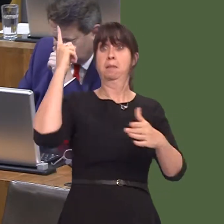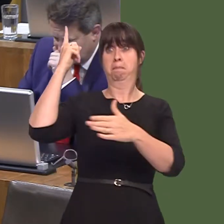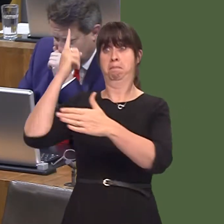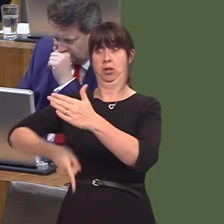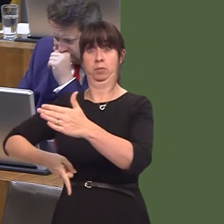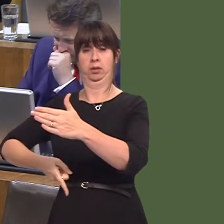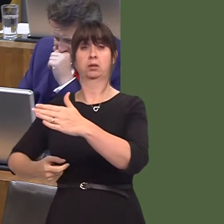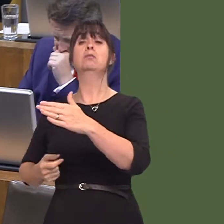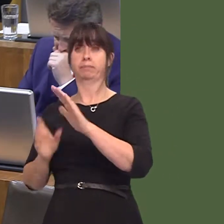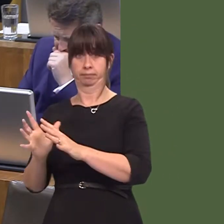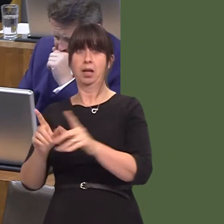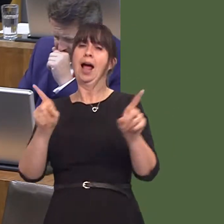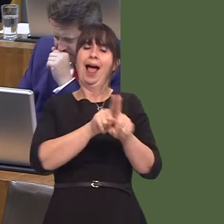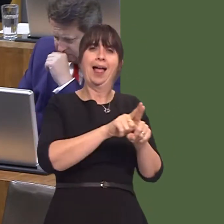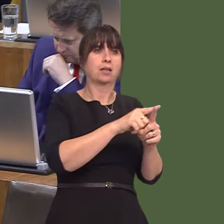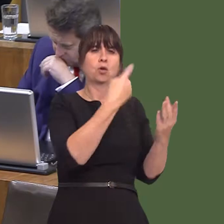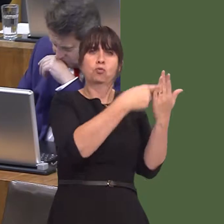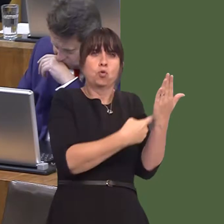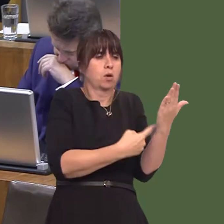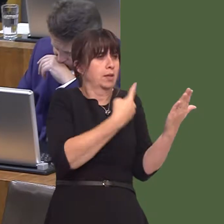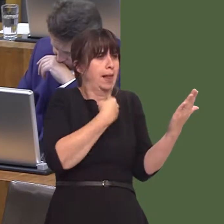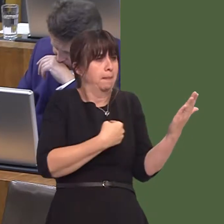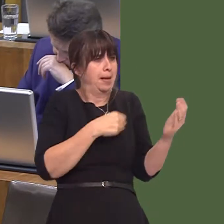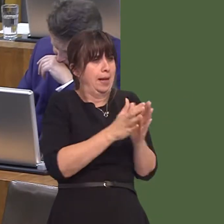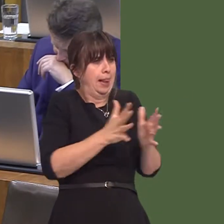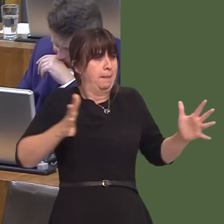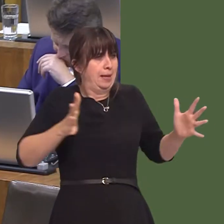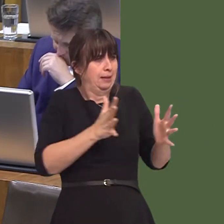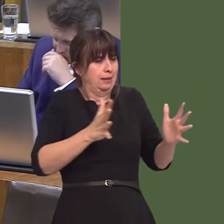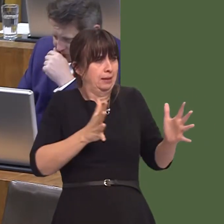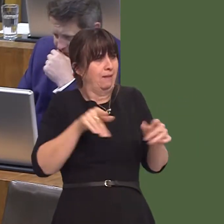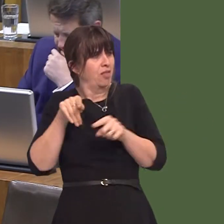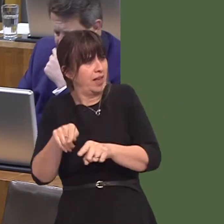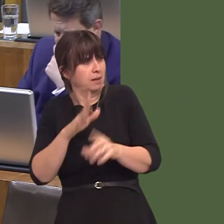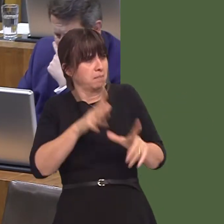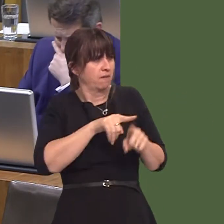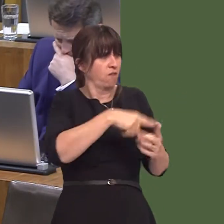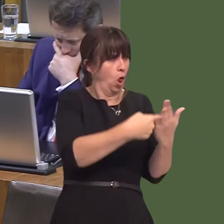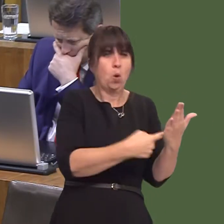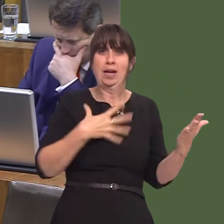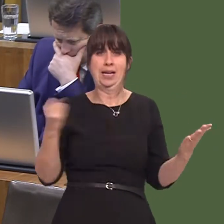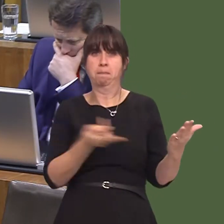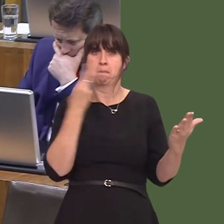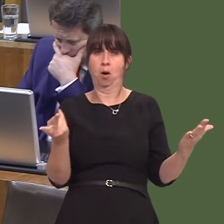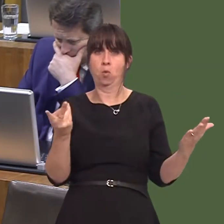is one thing, but the sentencing guidelines that govern what sentences should be imposed in certain circumstances are also important. So, the two things must run together.